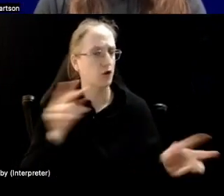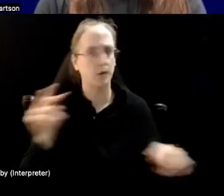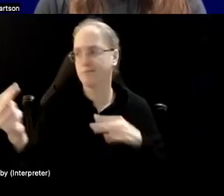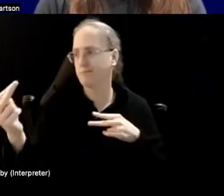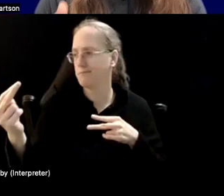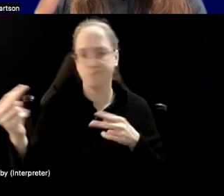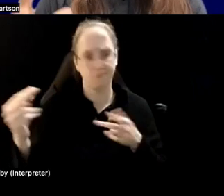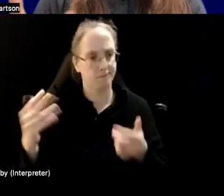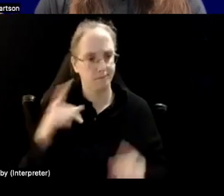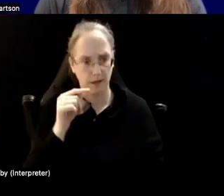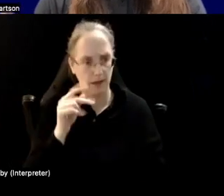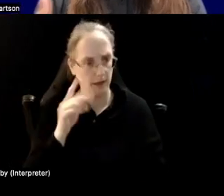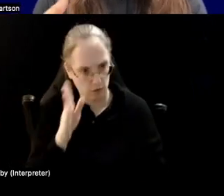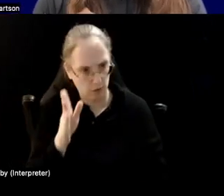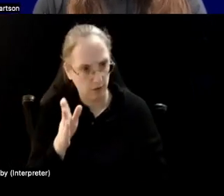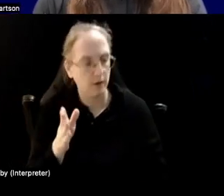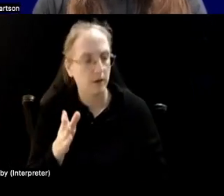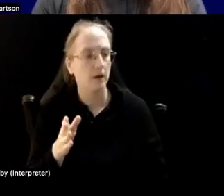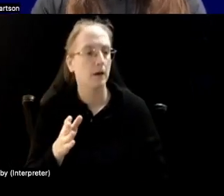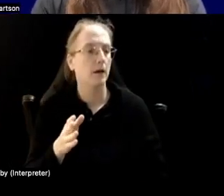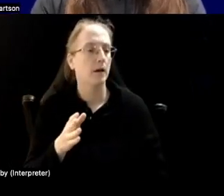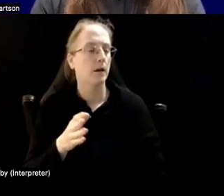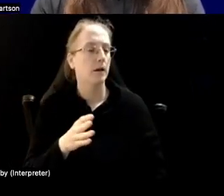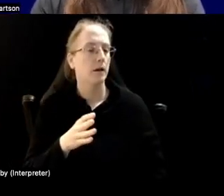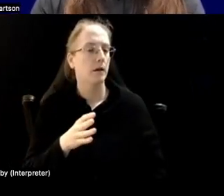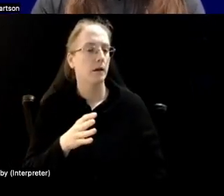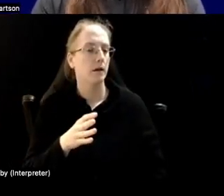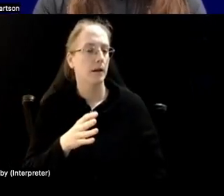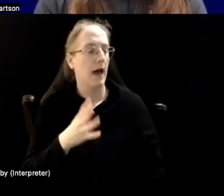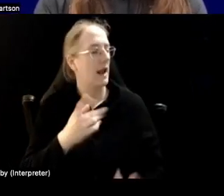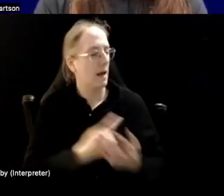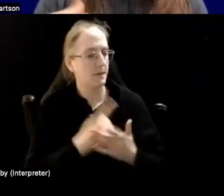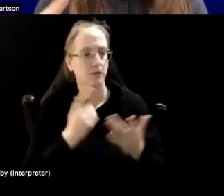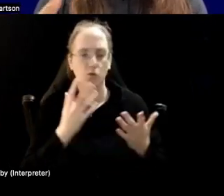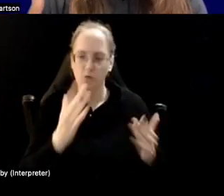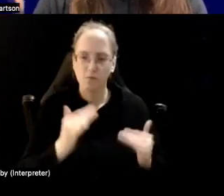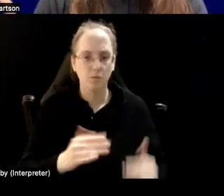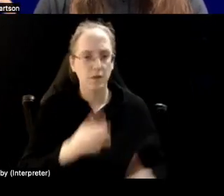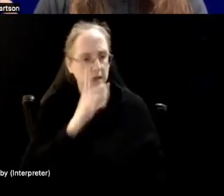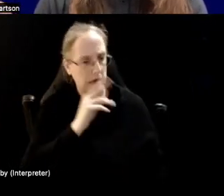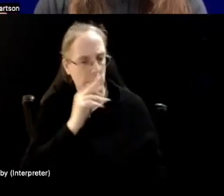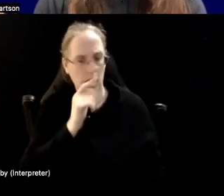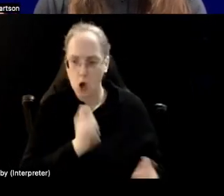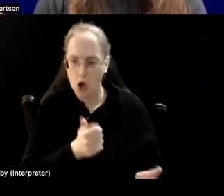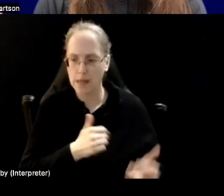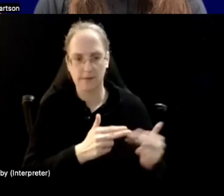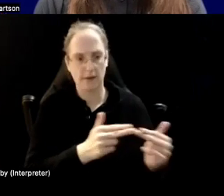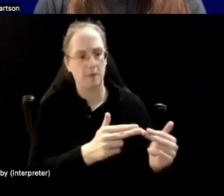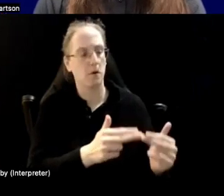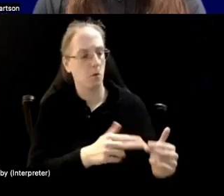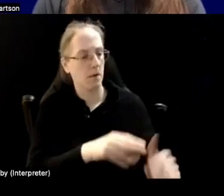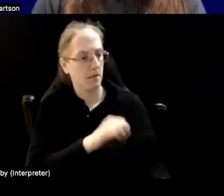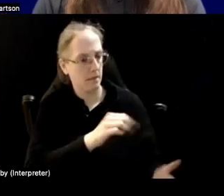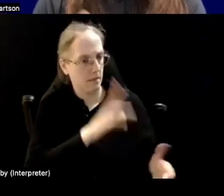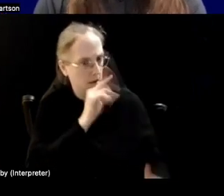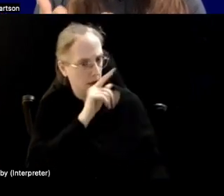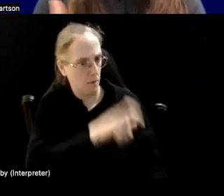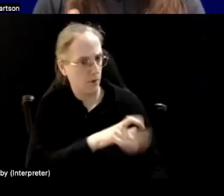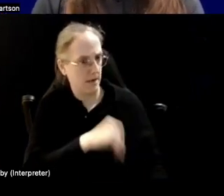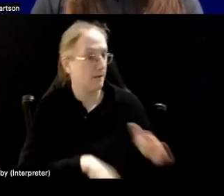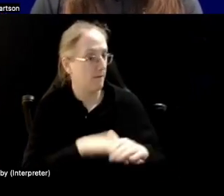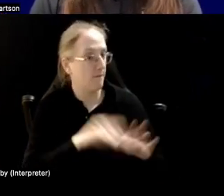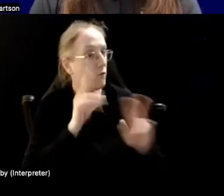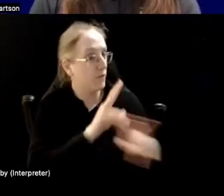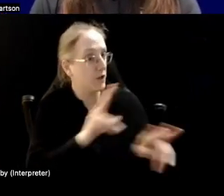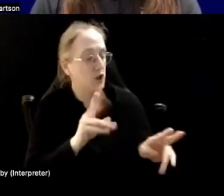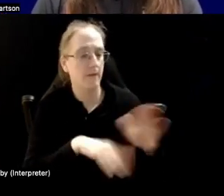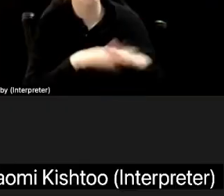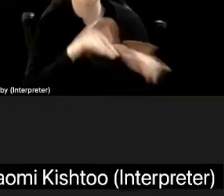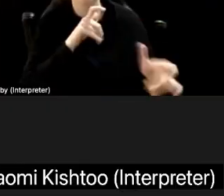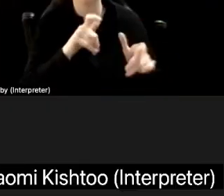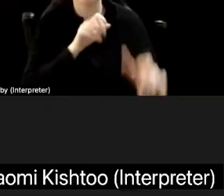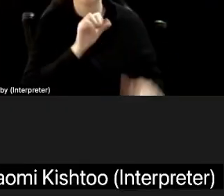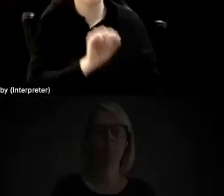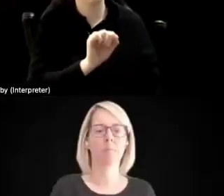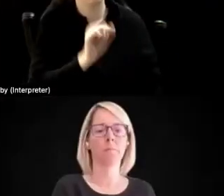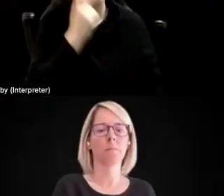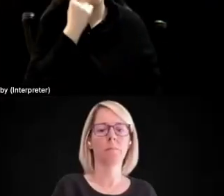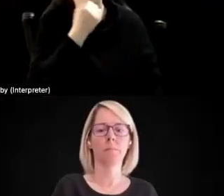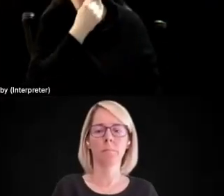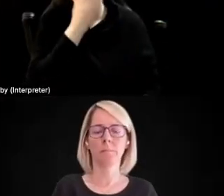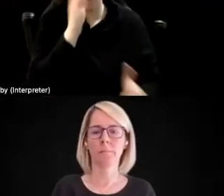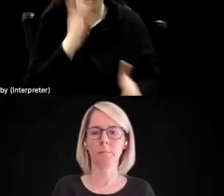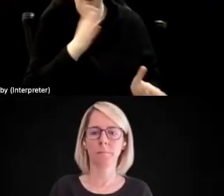in development when the young person has full vision and full control of their eye movements.